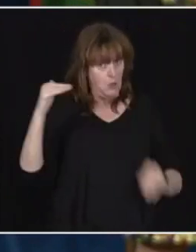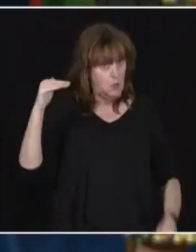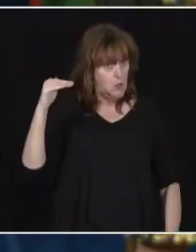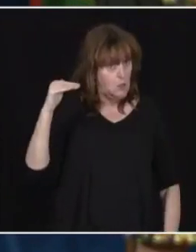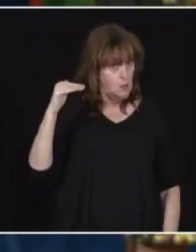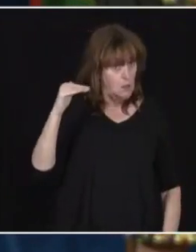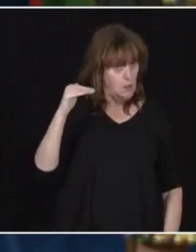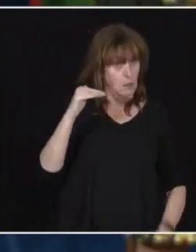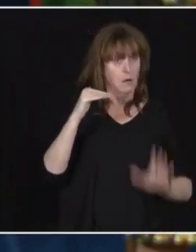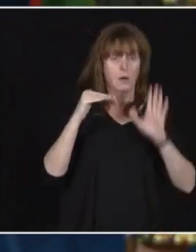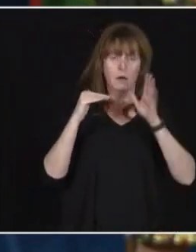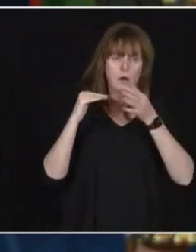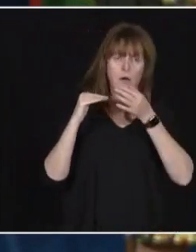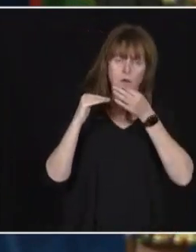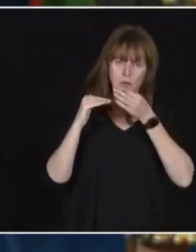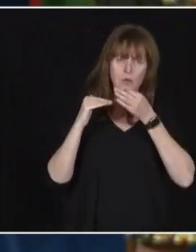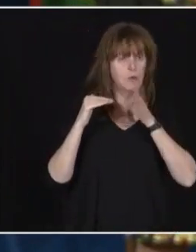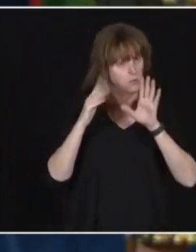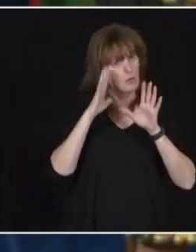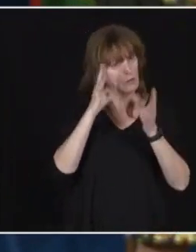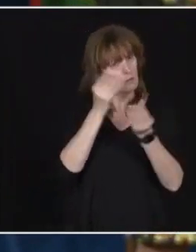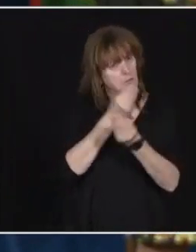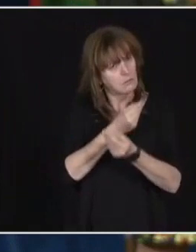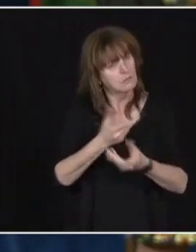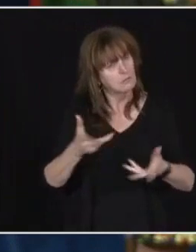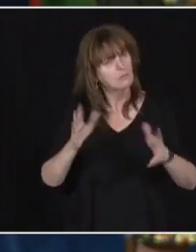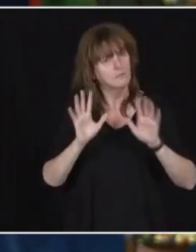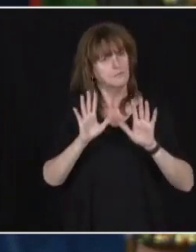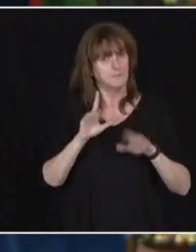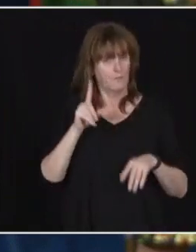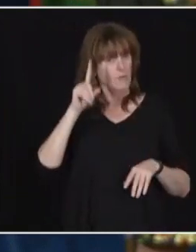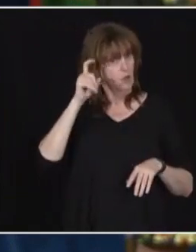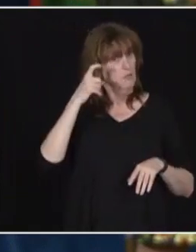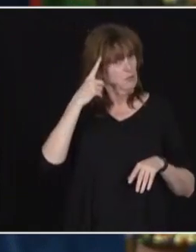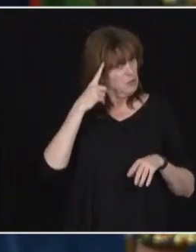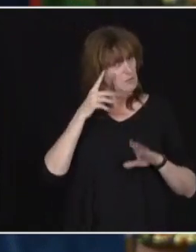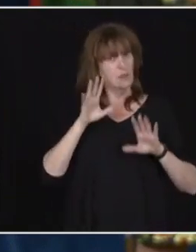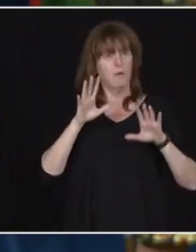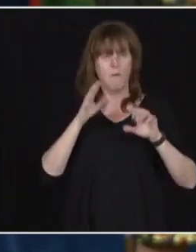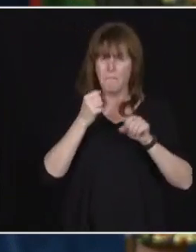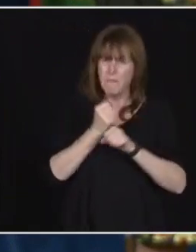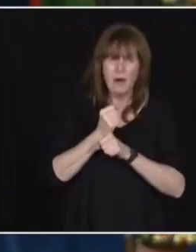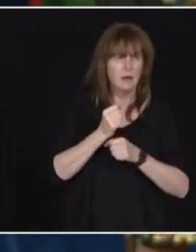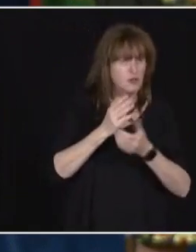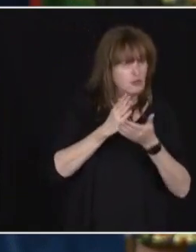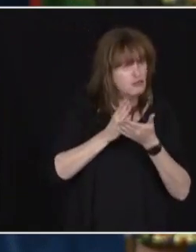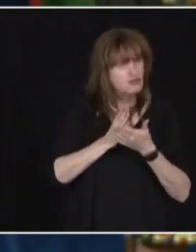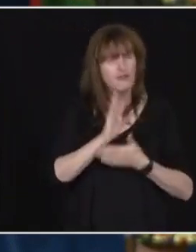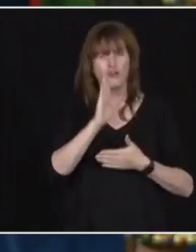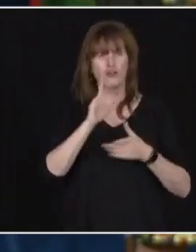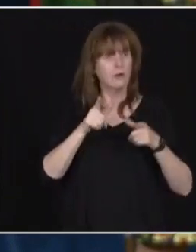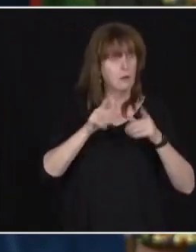medical officer and ones that can inform our next step. We will get that out in